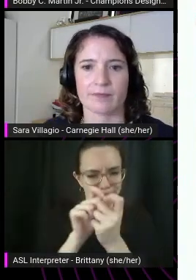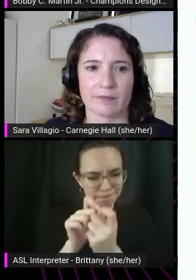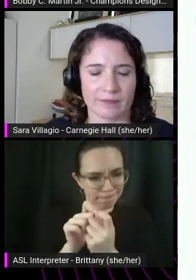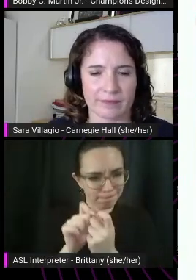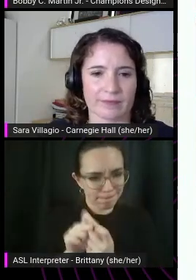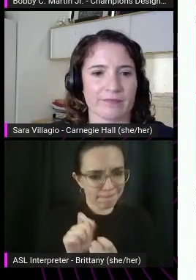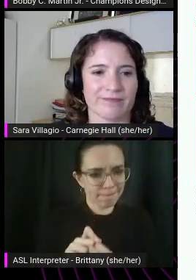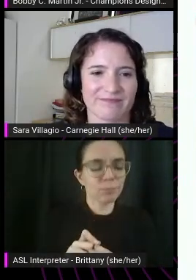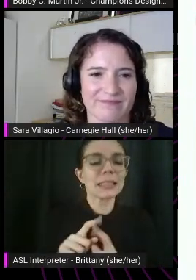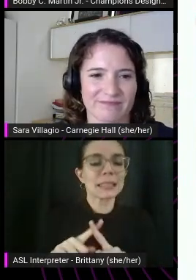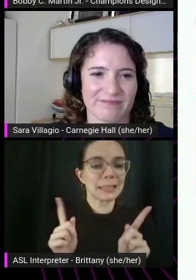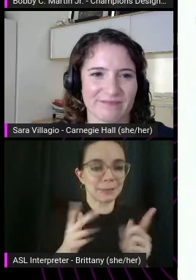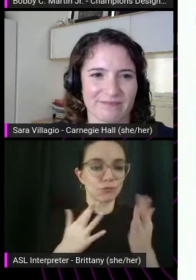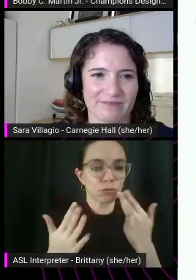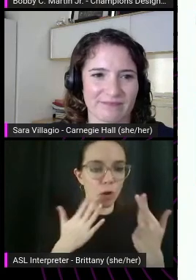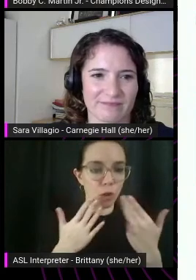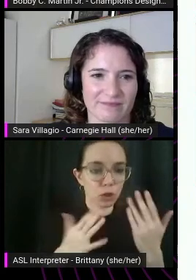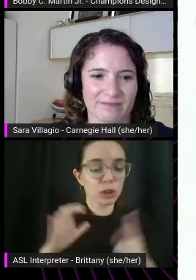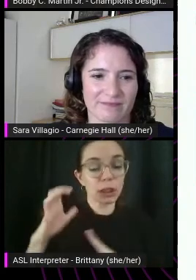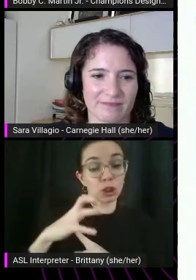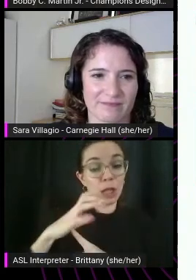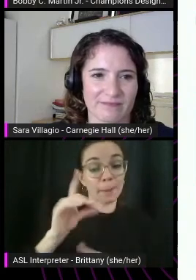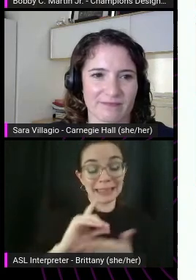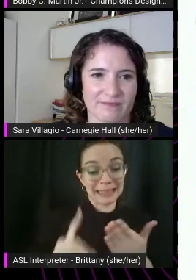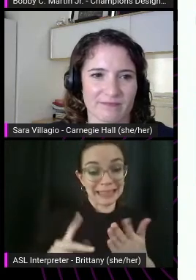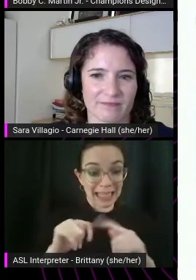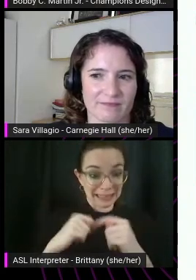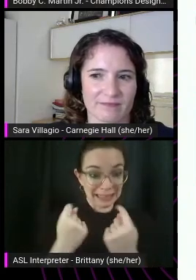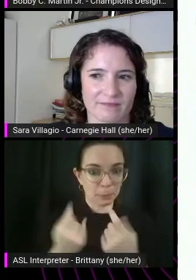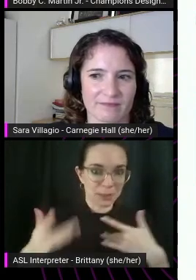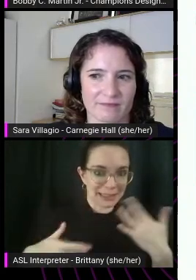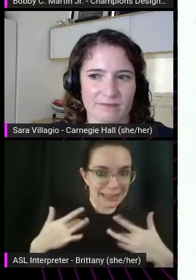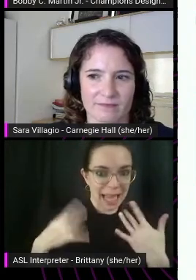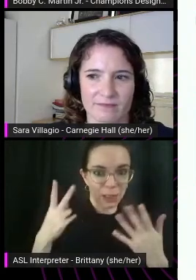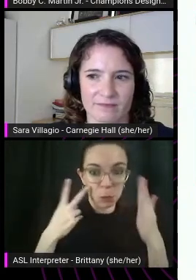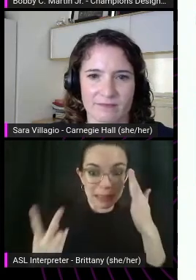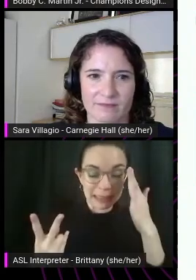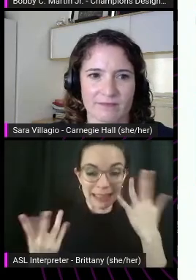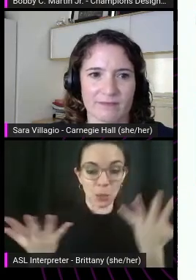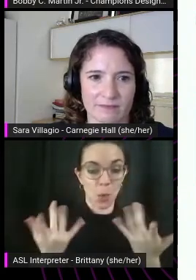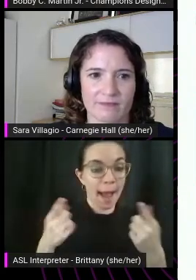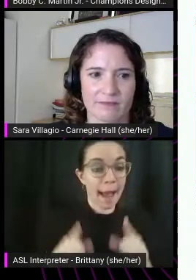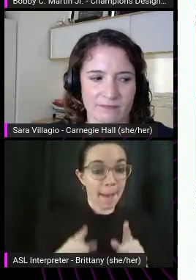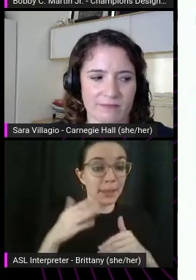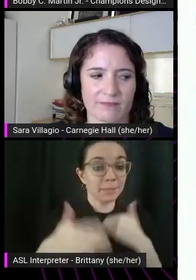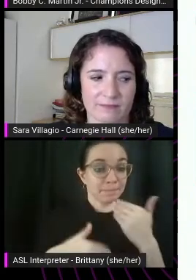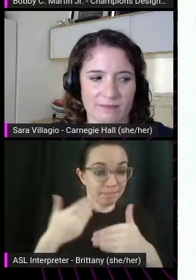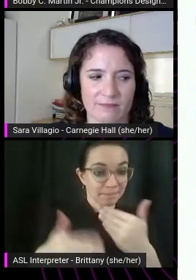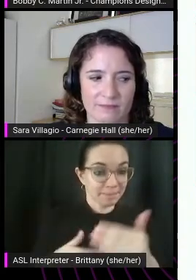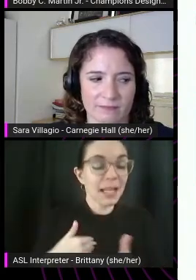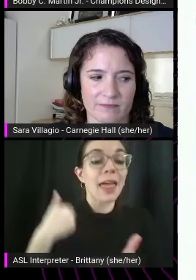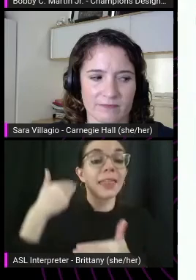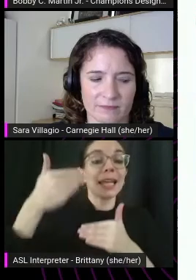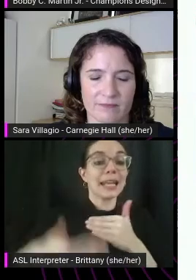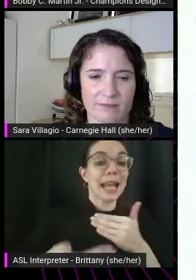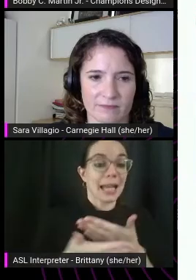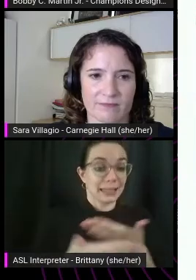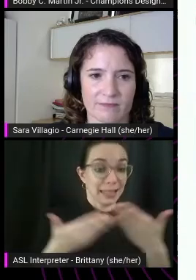And we were, you know, the Champions team was really excited to see where it net out because the next thing that we were able to do